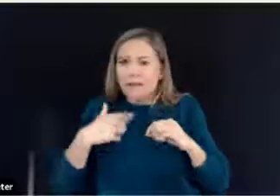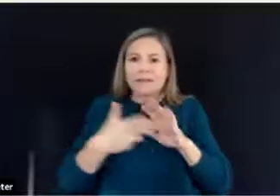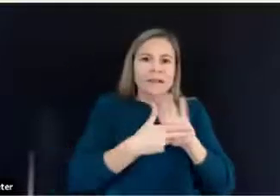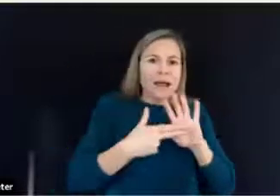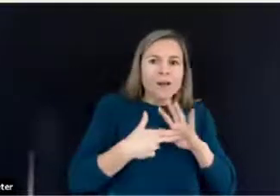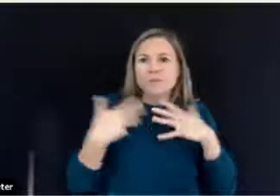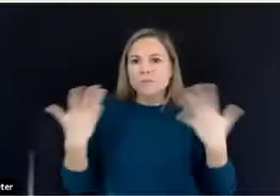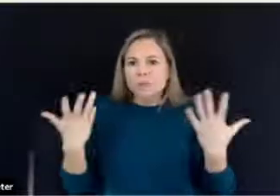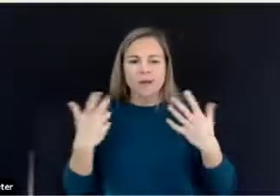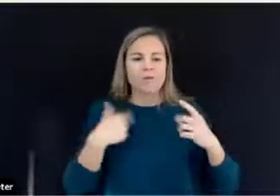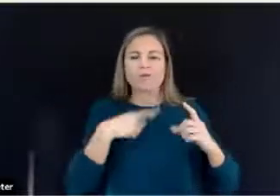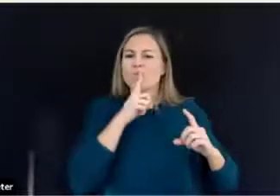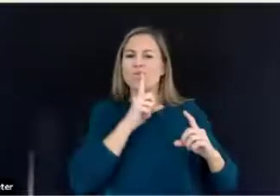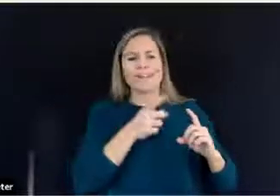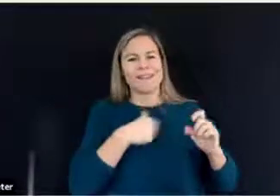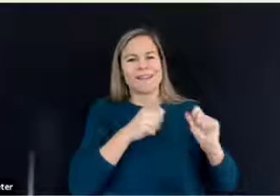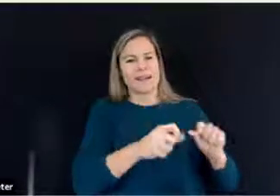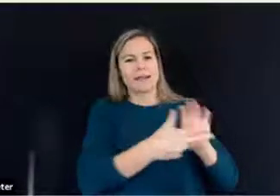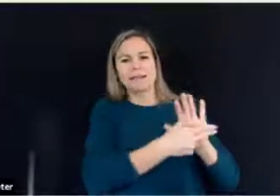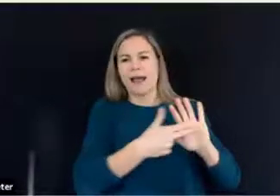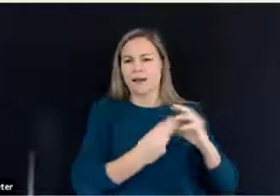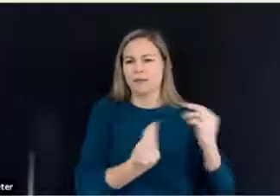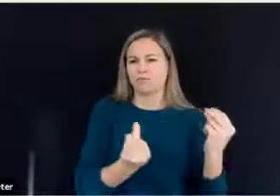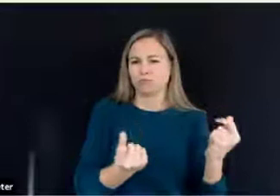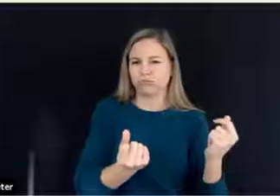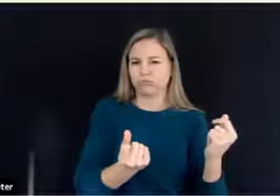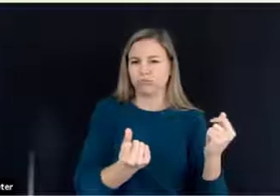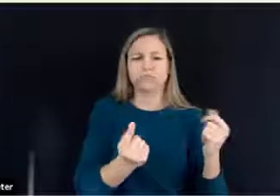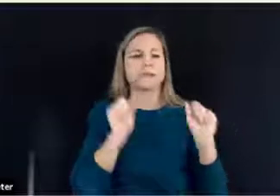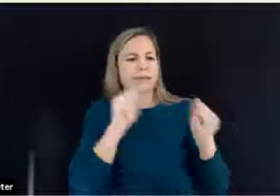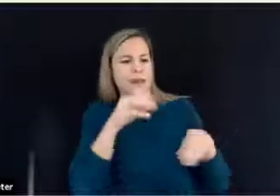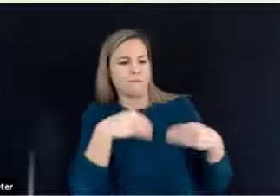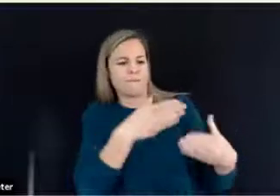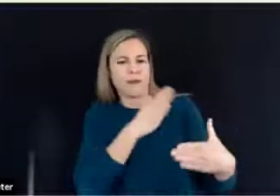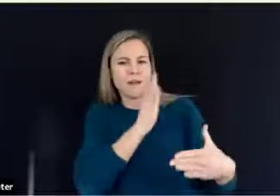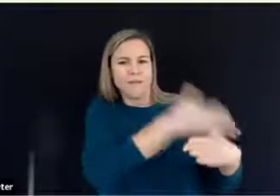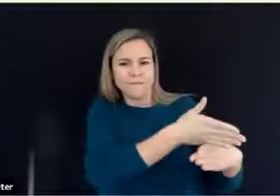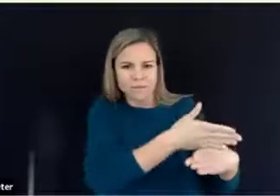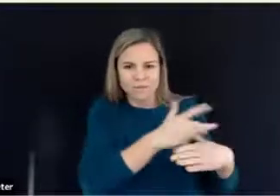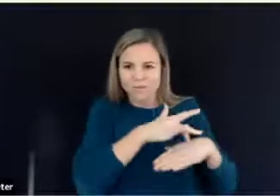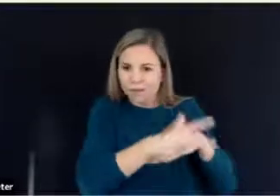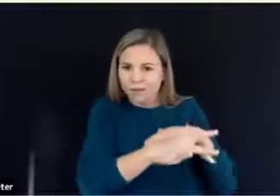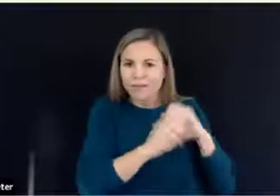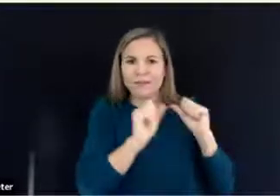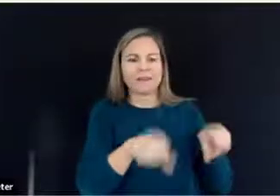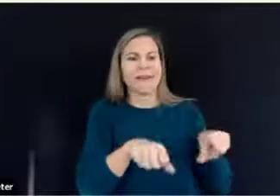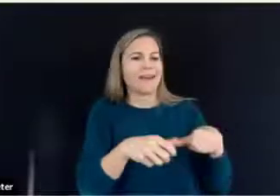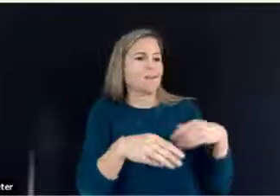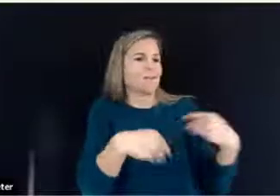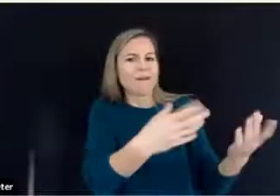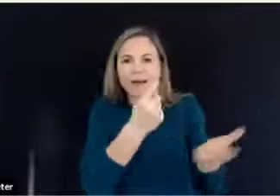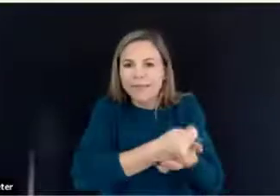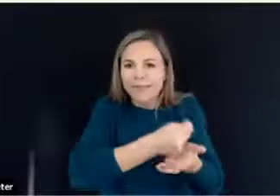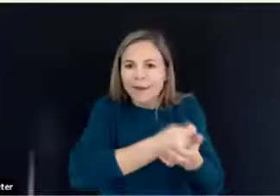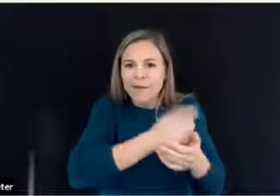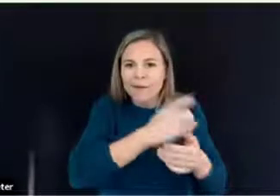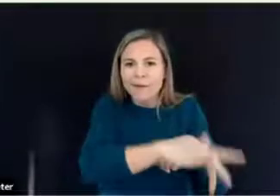It also affords potential for early therapeutic interventions. If you look back and remember some of those management